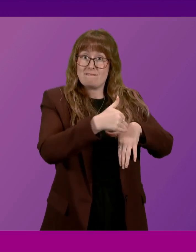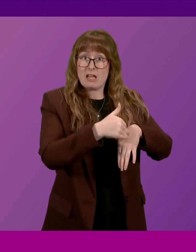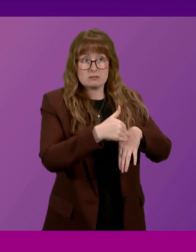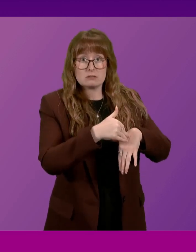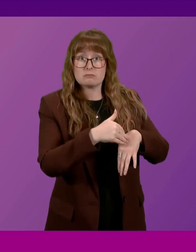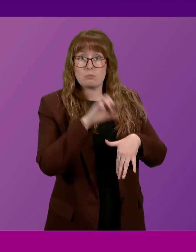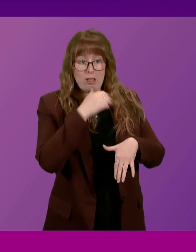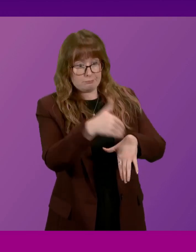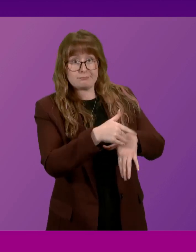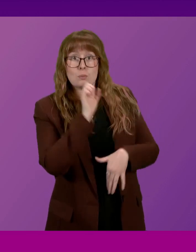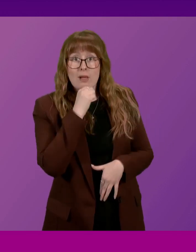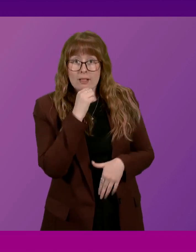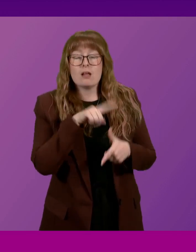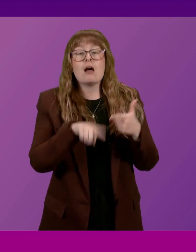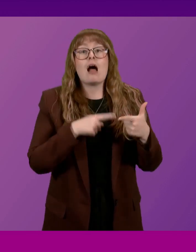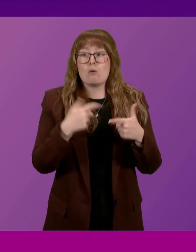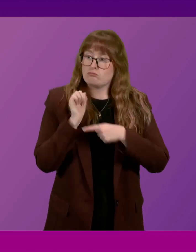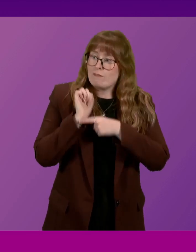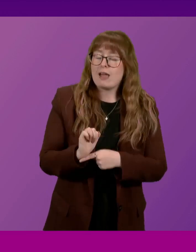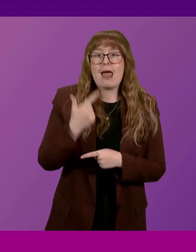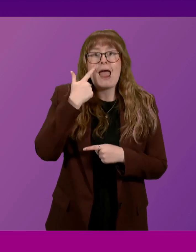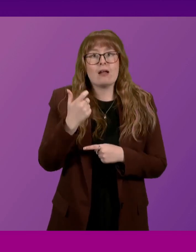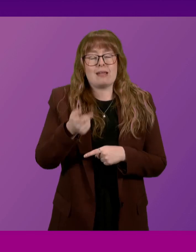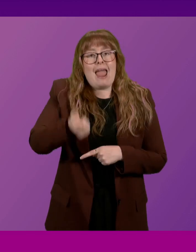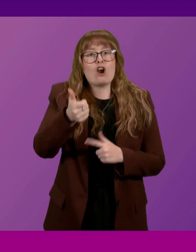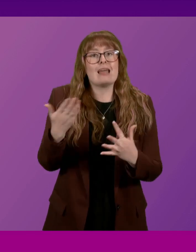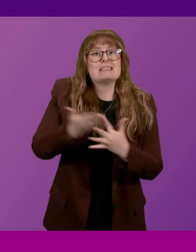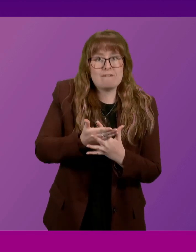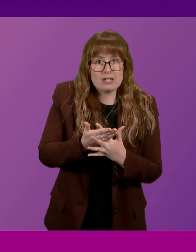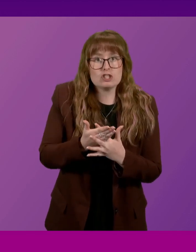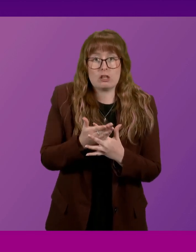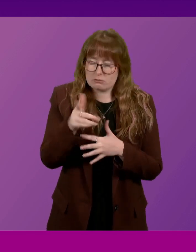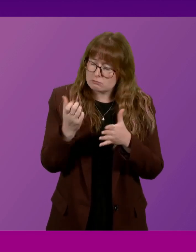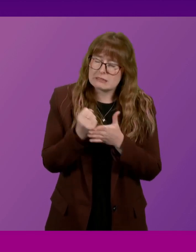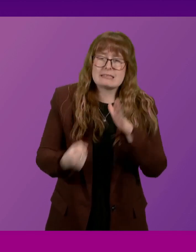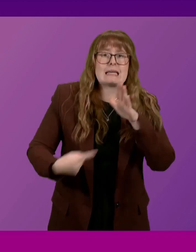Our sustained focus on prevention and early intervention is a core part of our strategy,